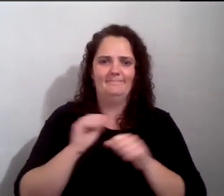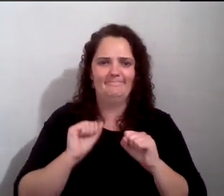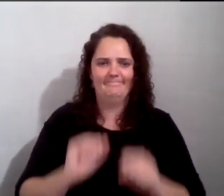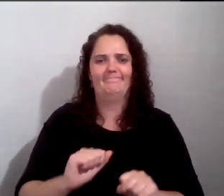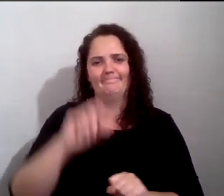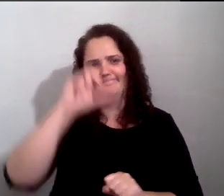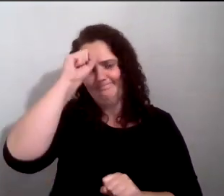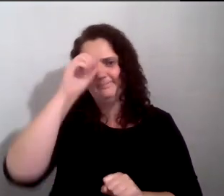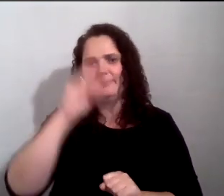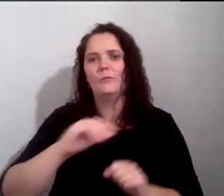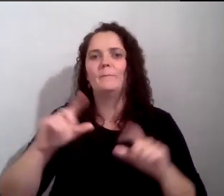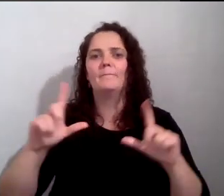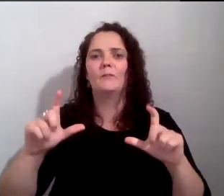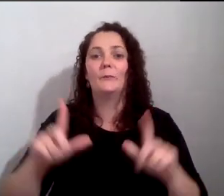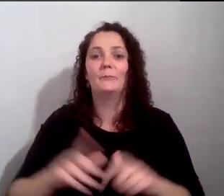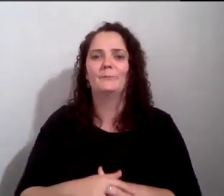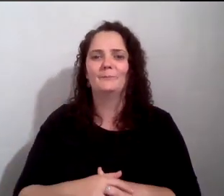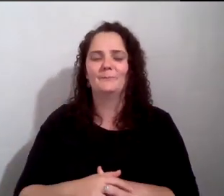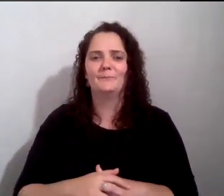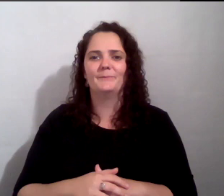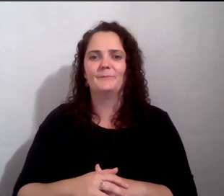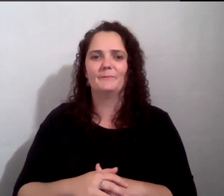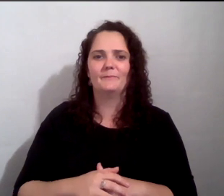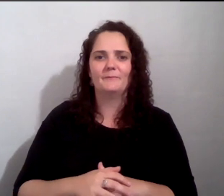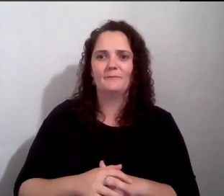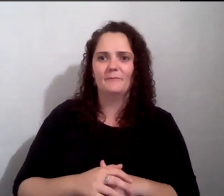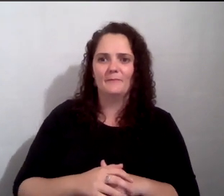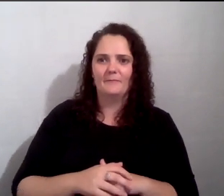place that I really like. And I mean